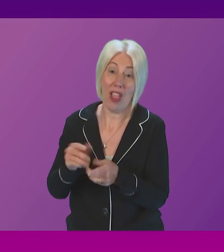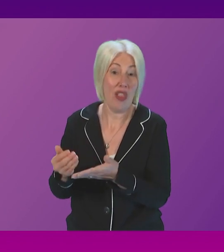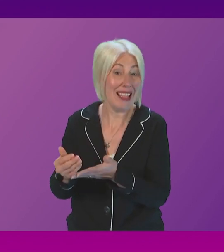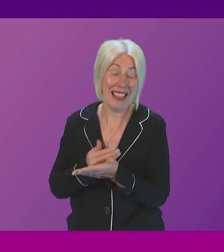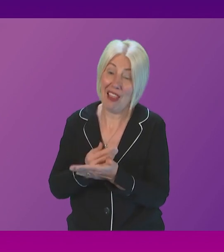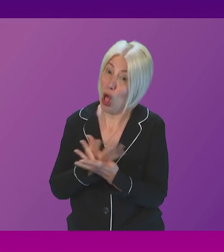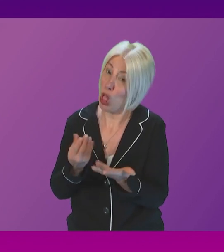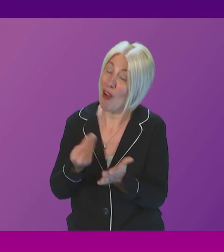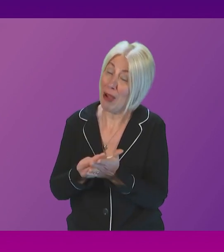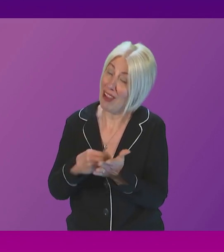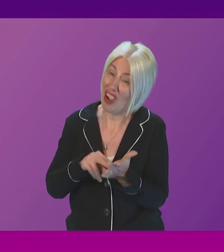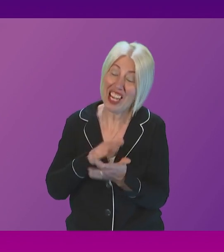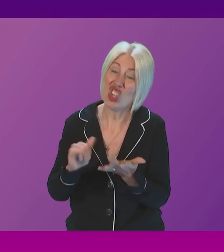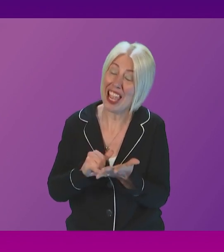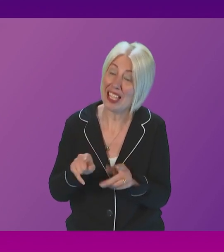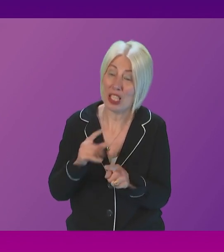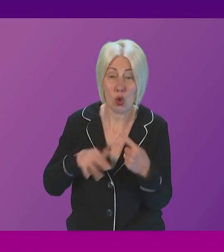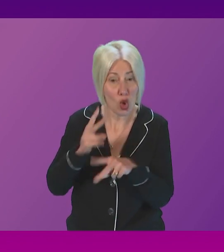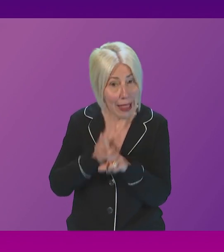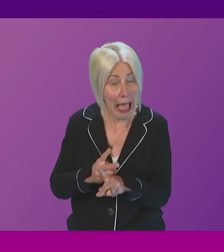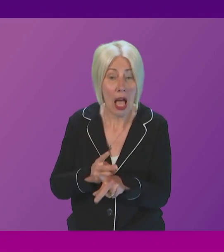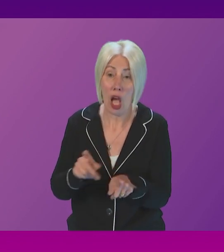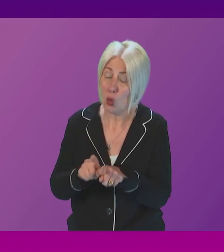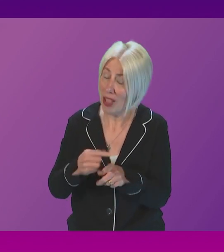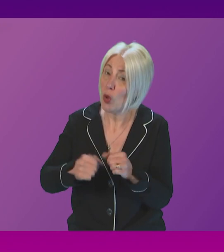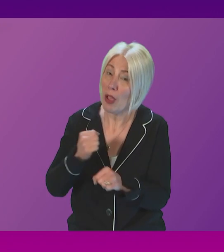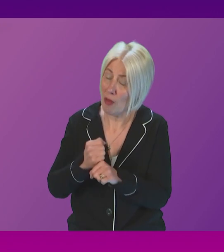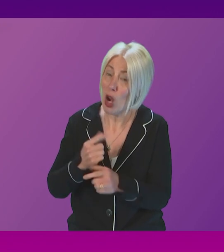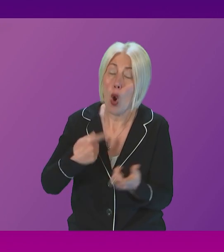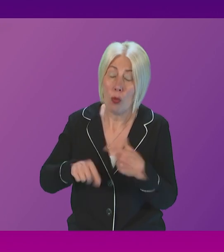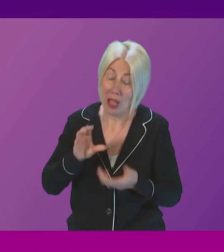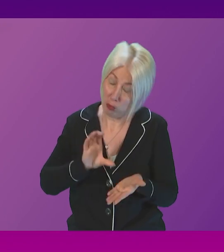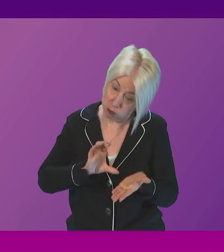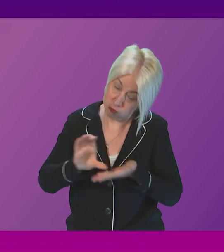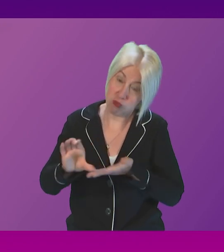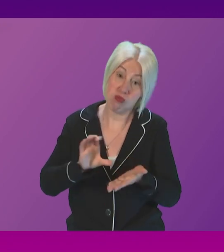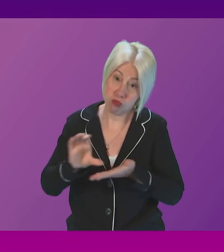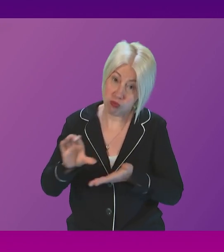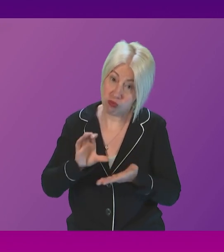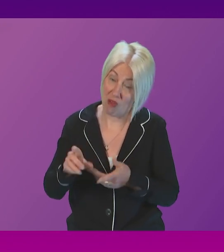lot of money and that the Government would otherwise have to pay for those care costs.